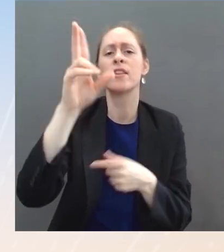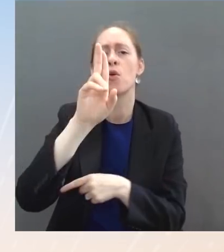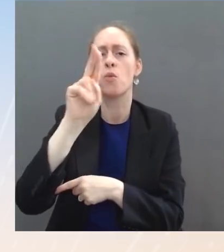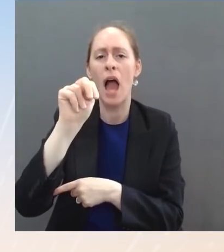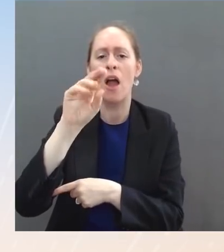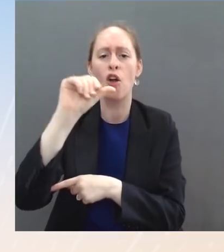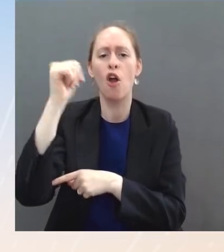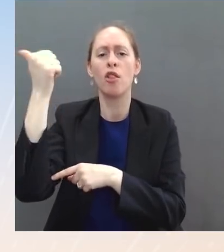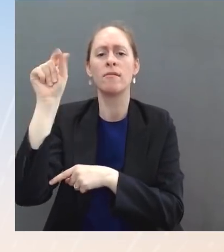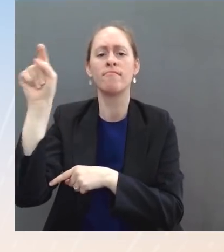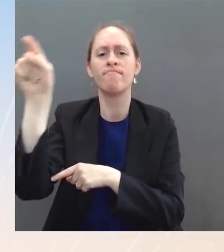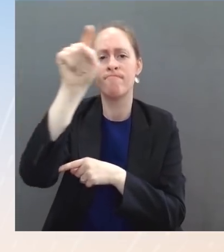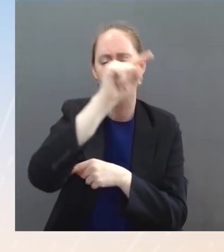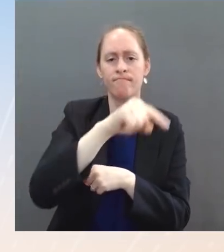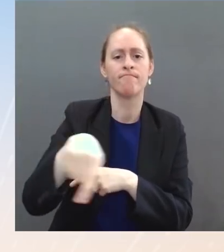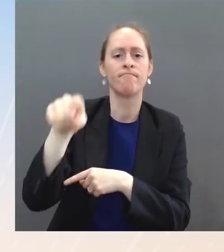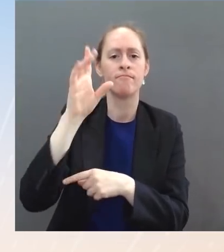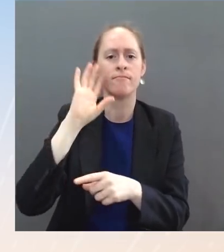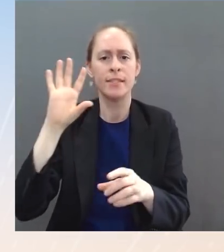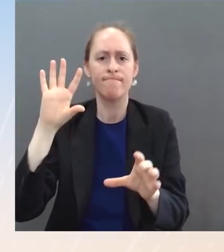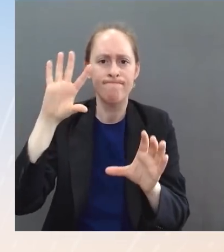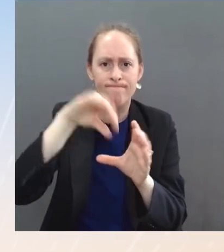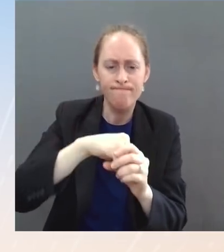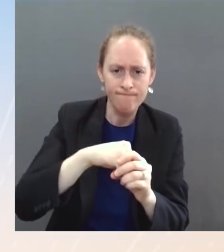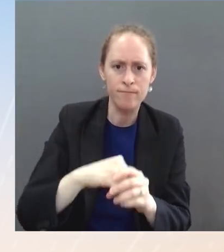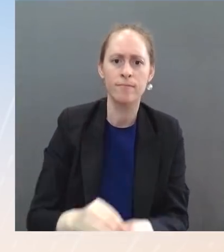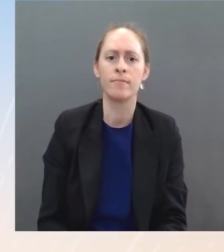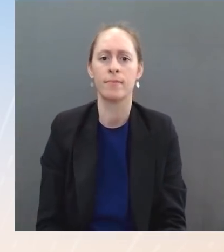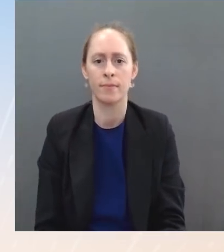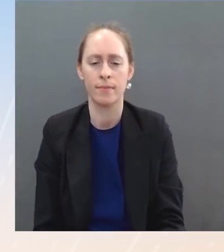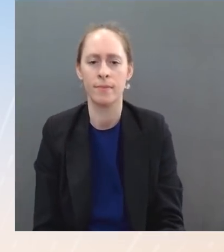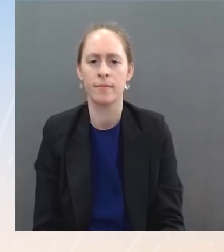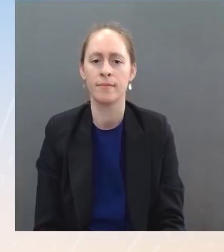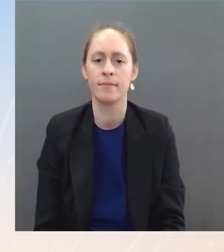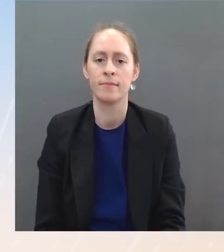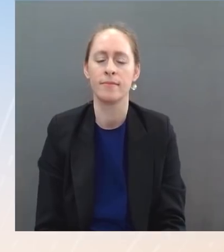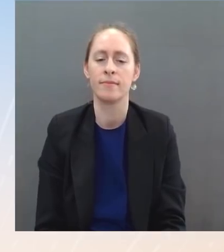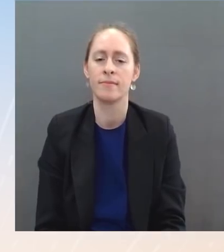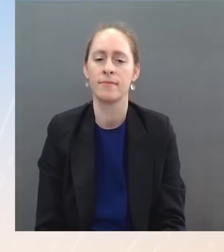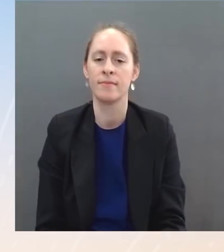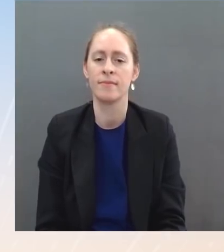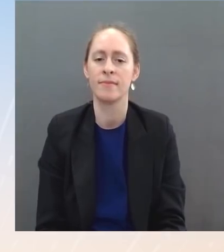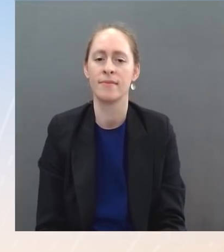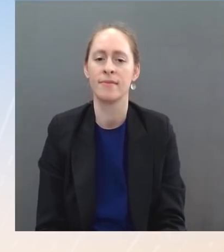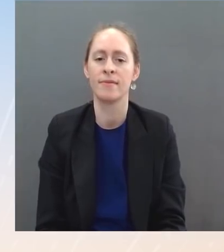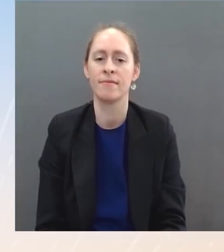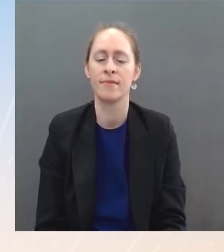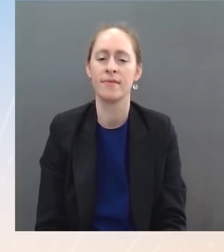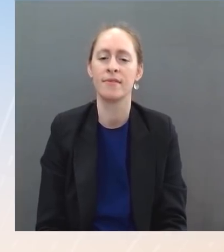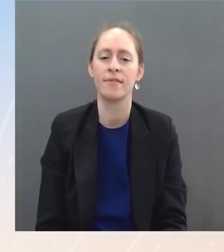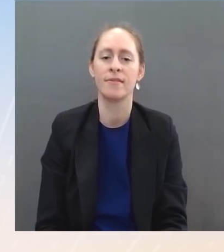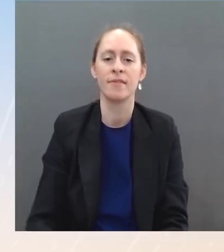with real credibility and expertise in this area. And then the fourth is all of you. Because part of building this case